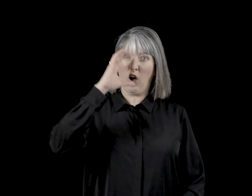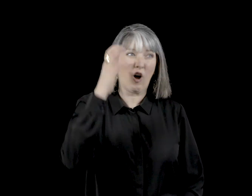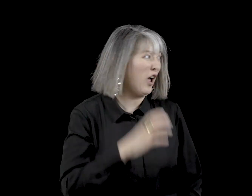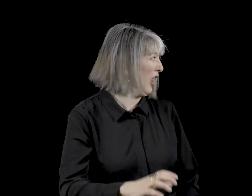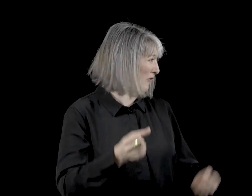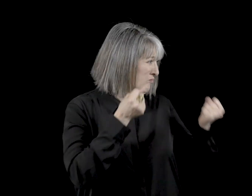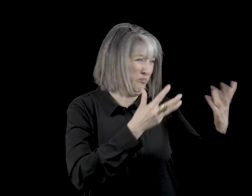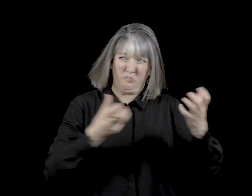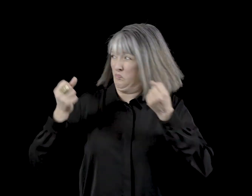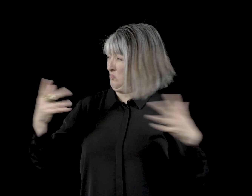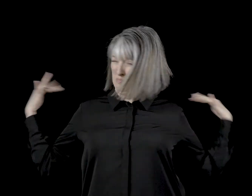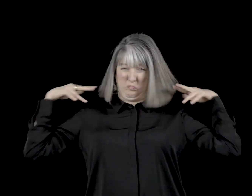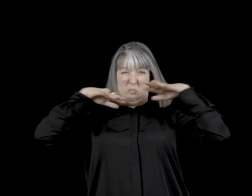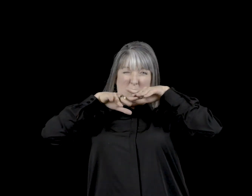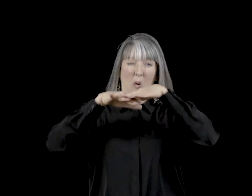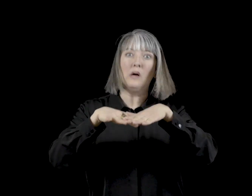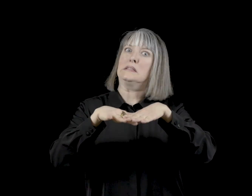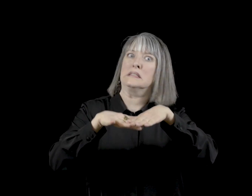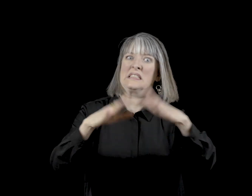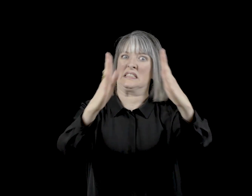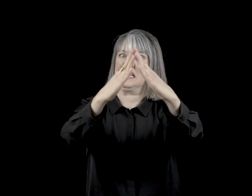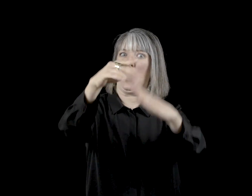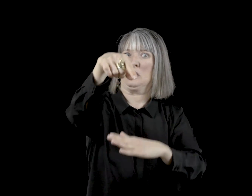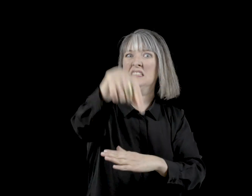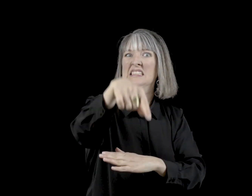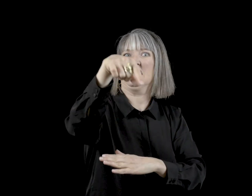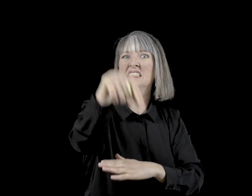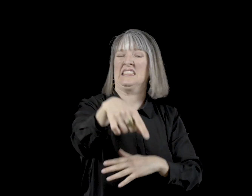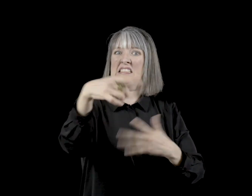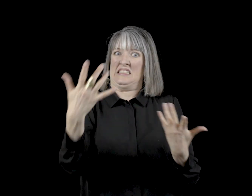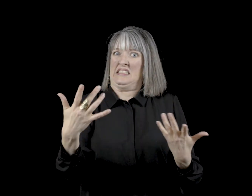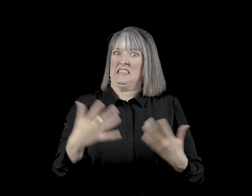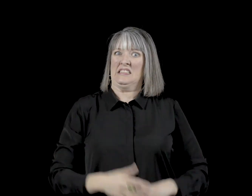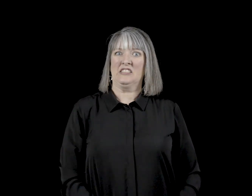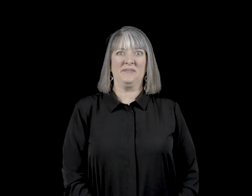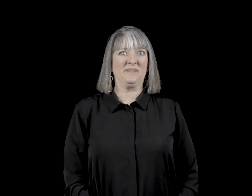A hoard of elephants was stampeding toward a town.